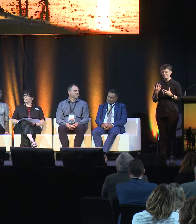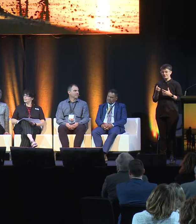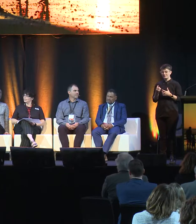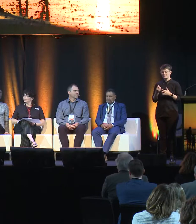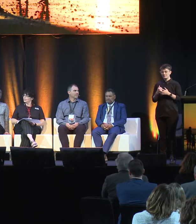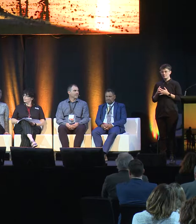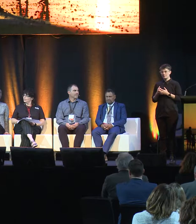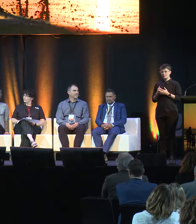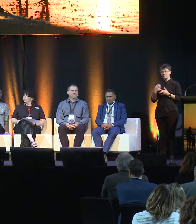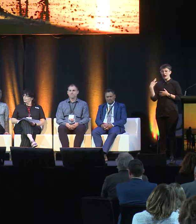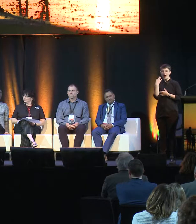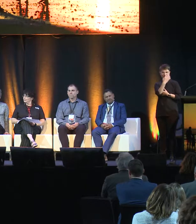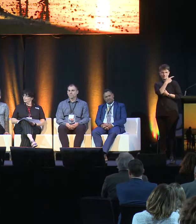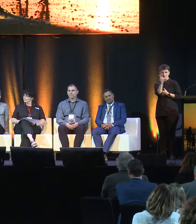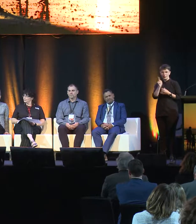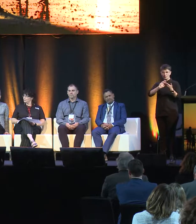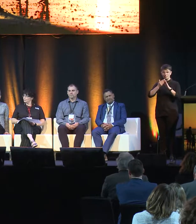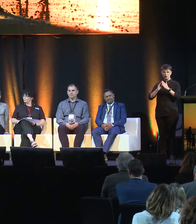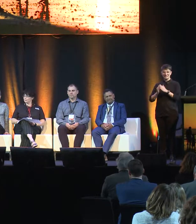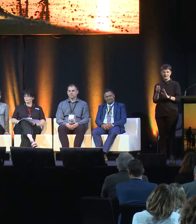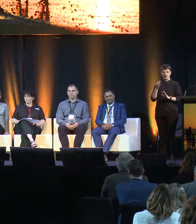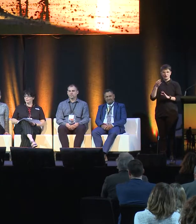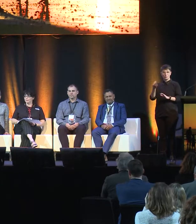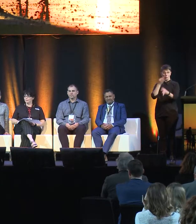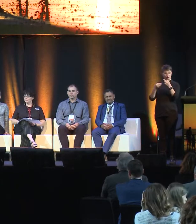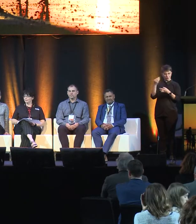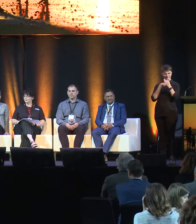and we're going to run slide oh polling both for the audience who's here today but also